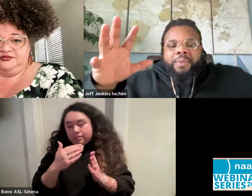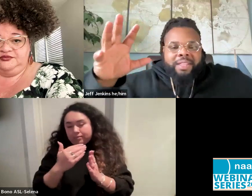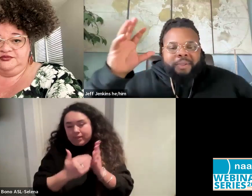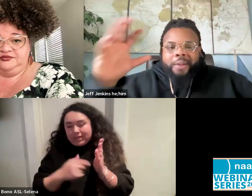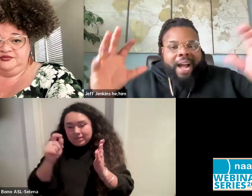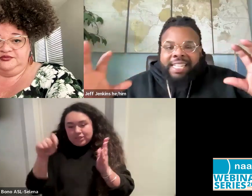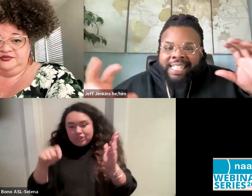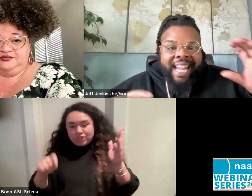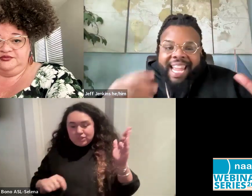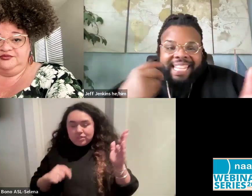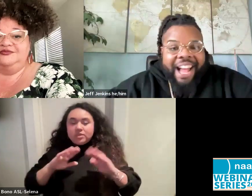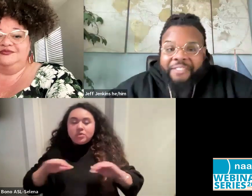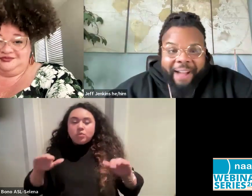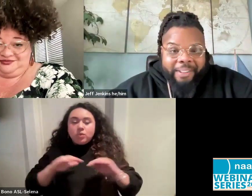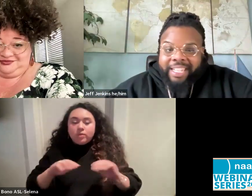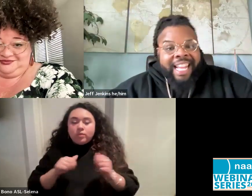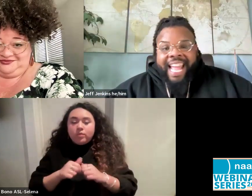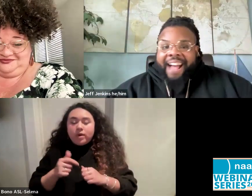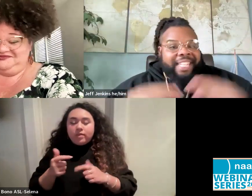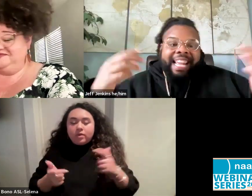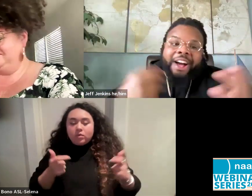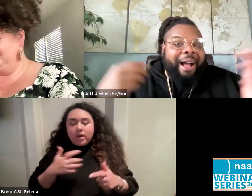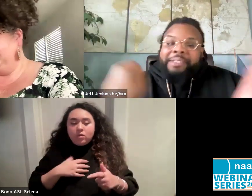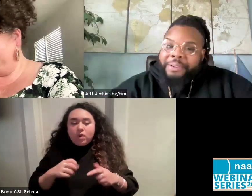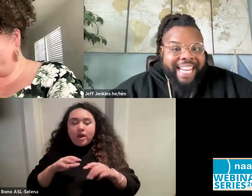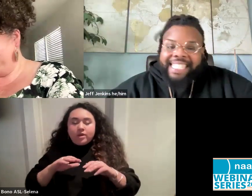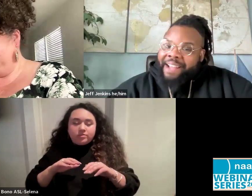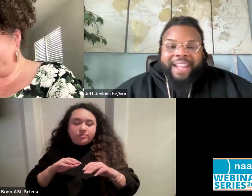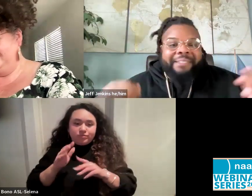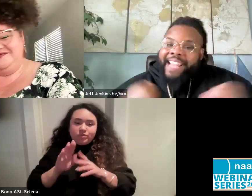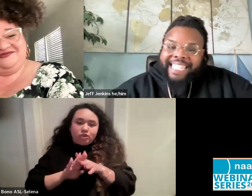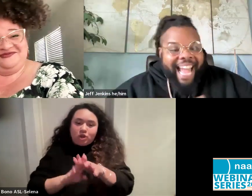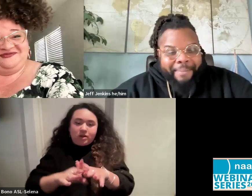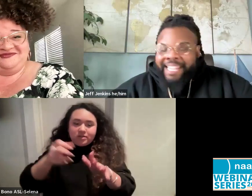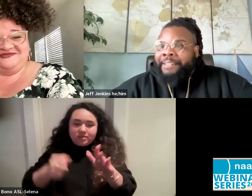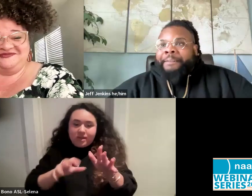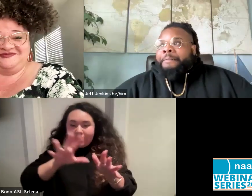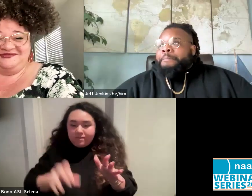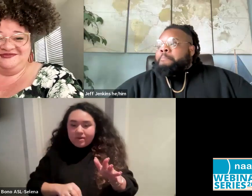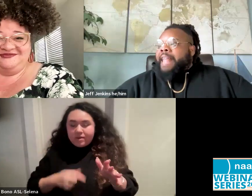with great whites in South Africa. I was like, Yeah, I'll do it. It's like we got to make this happen.